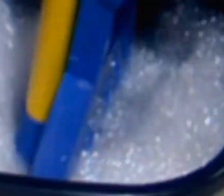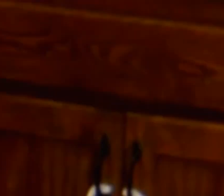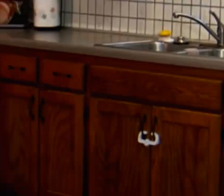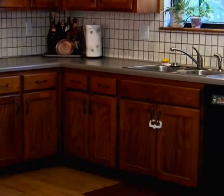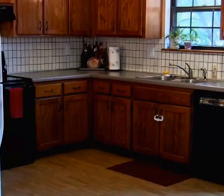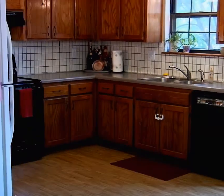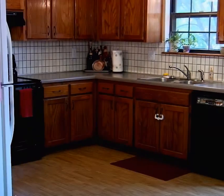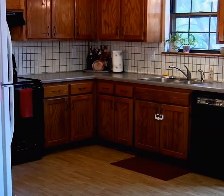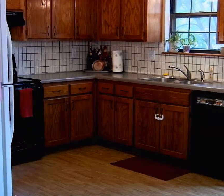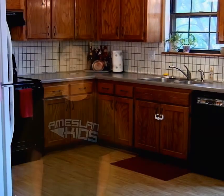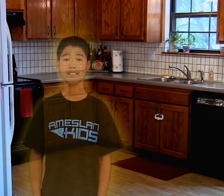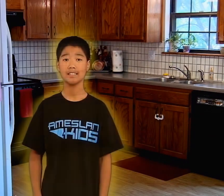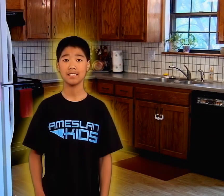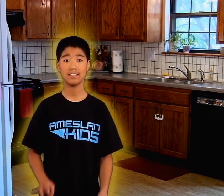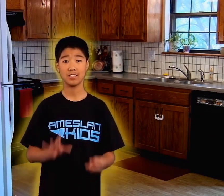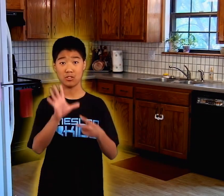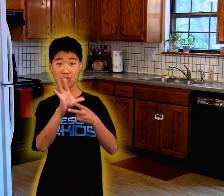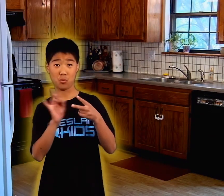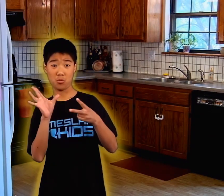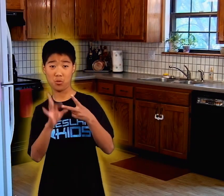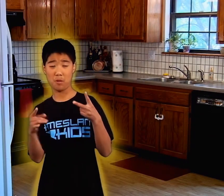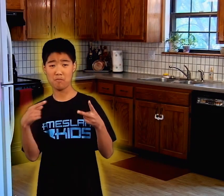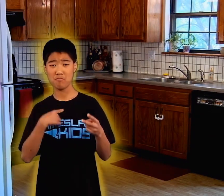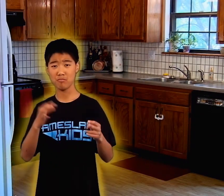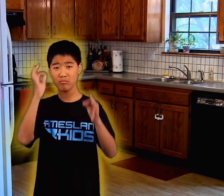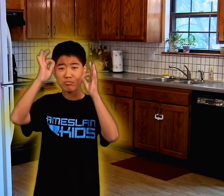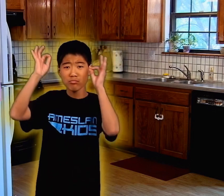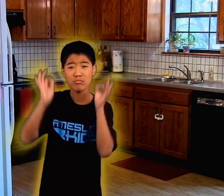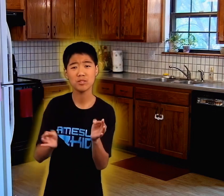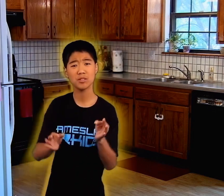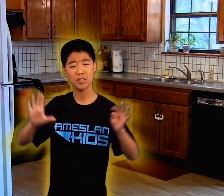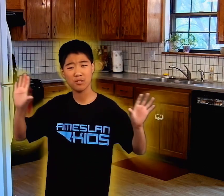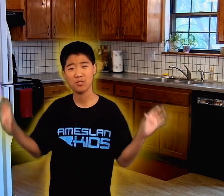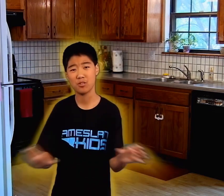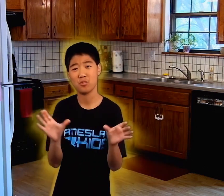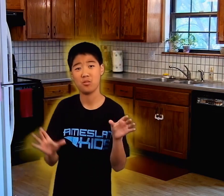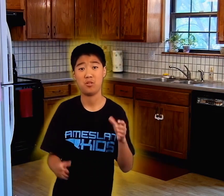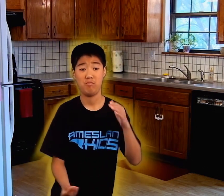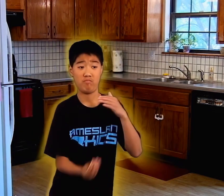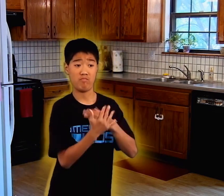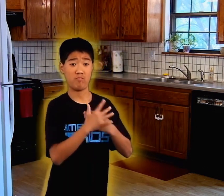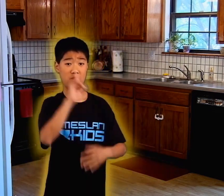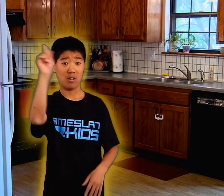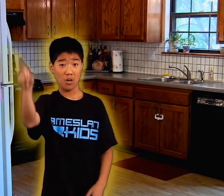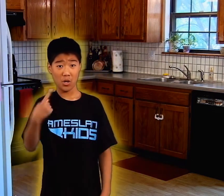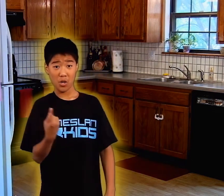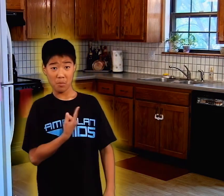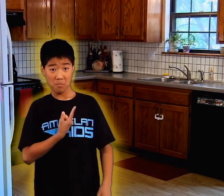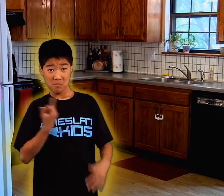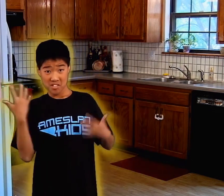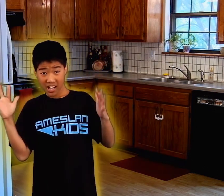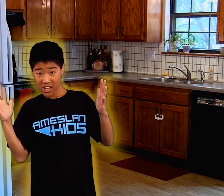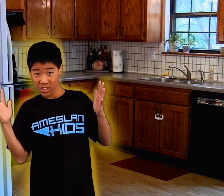EVERY CHOICE YOU MAKE HAS AN IMPACT ON SOMEBODY ELSE.